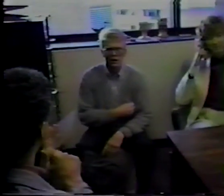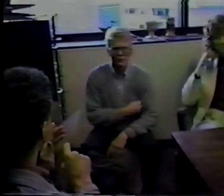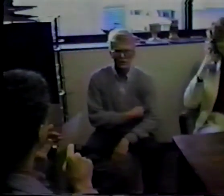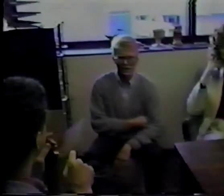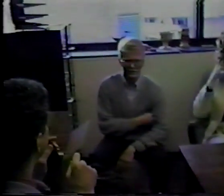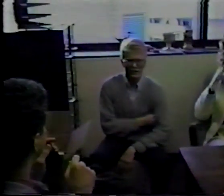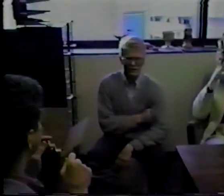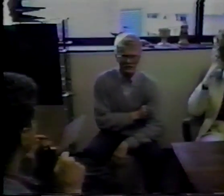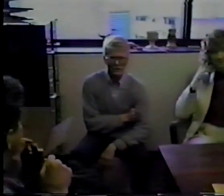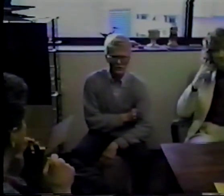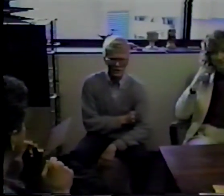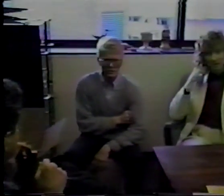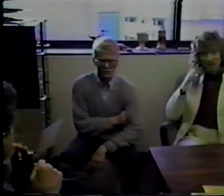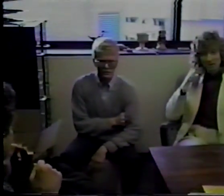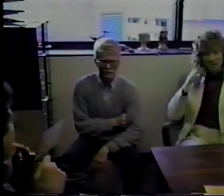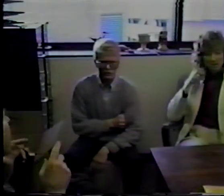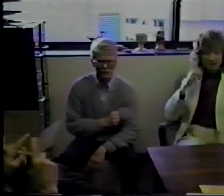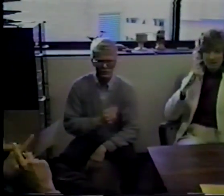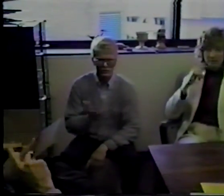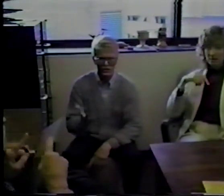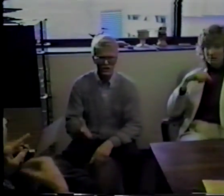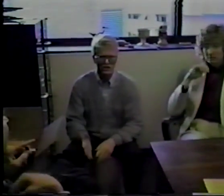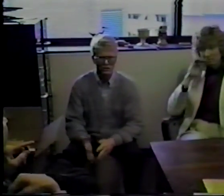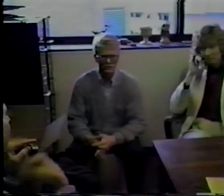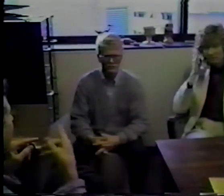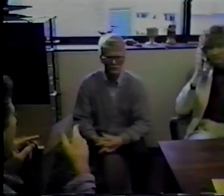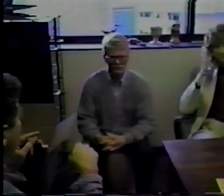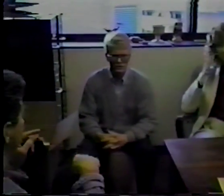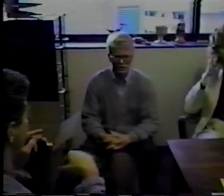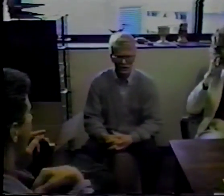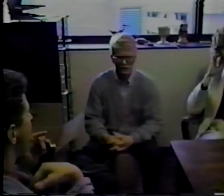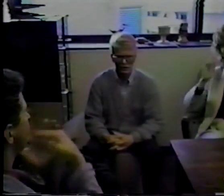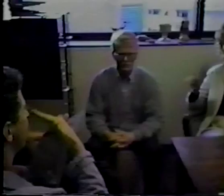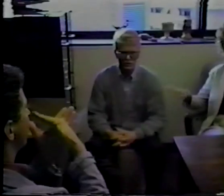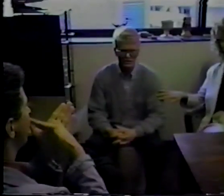We don't have the videotape for you but we have the worksheet (phone rings).